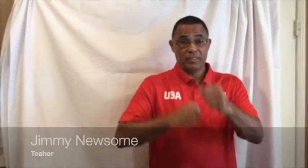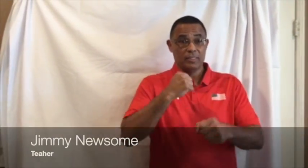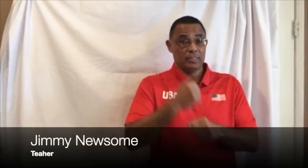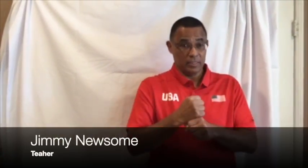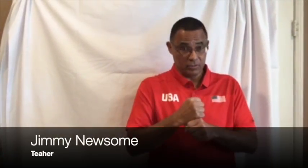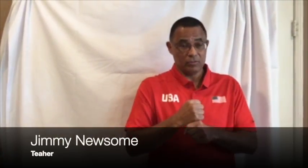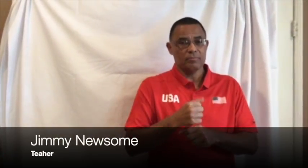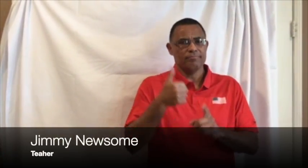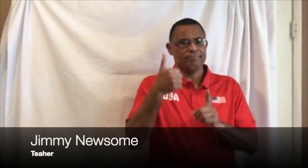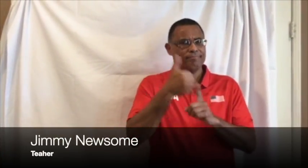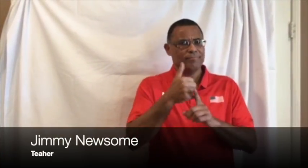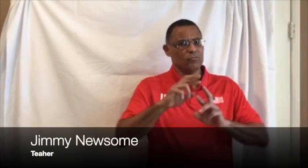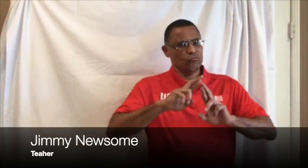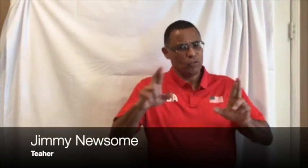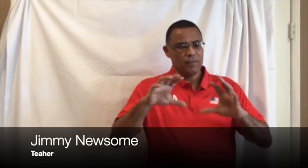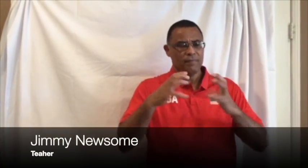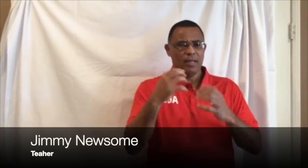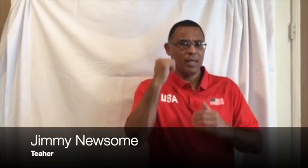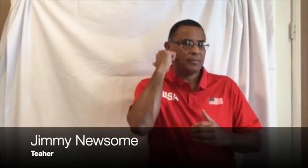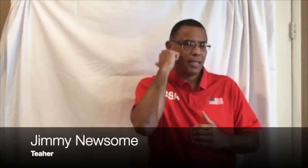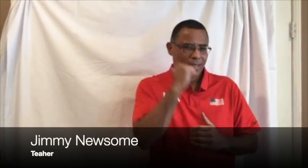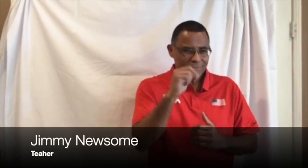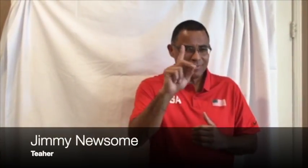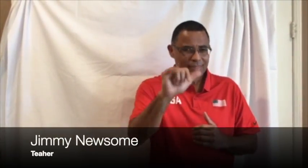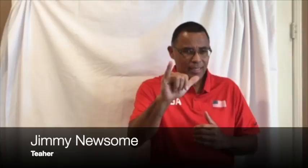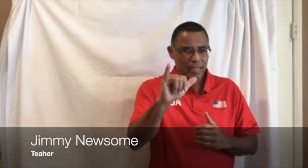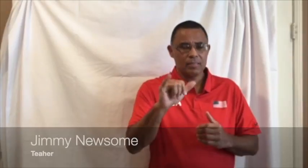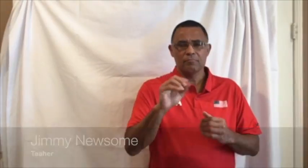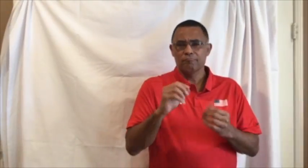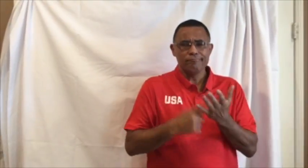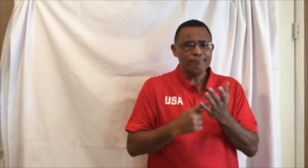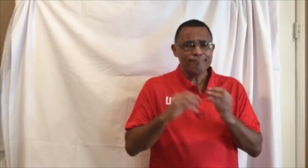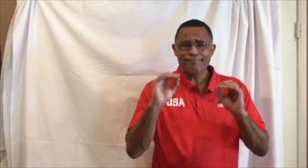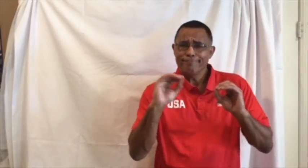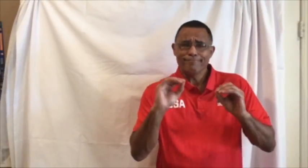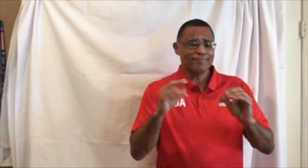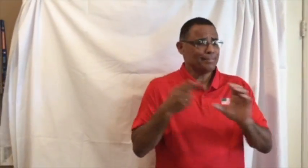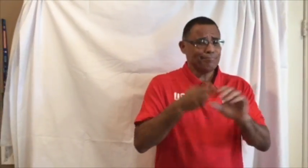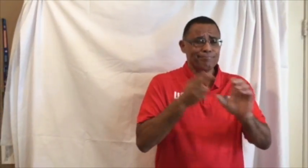the year. This student is prepared for class every day. No